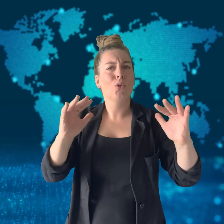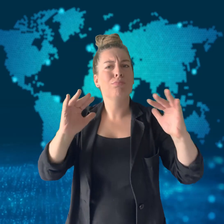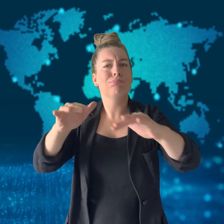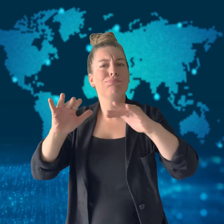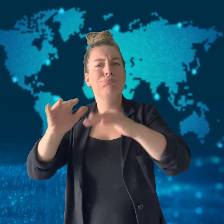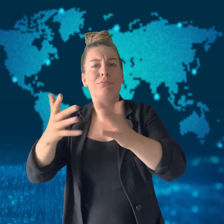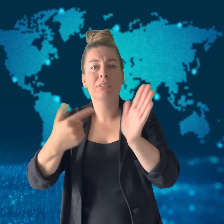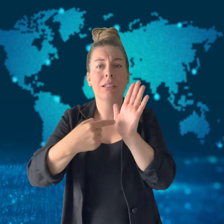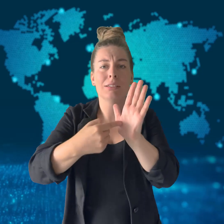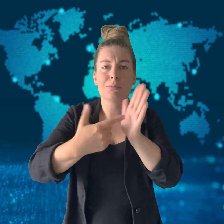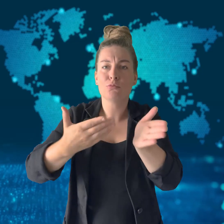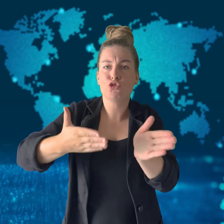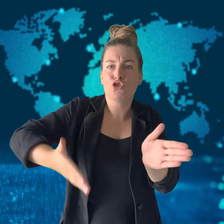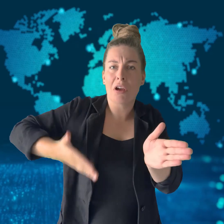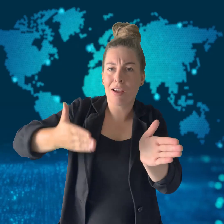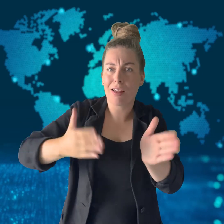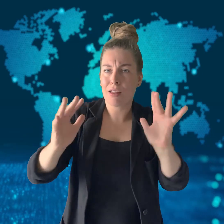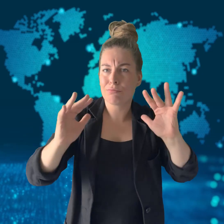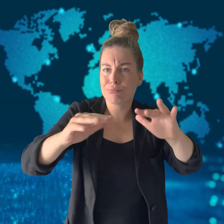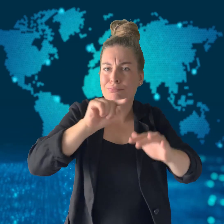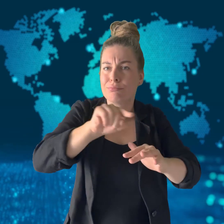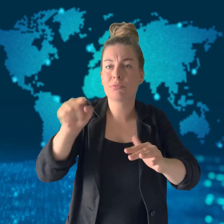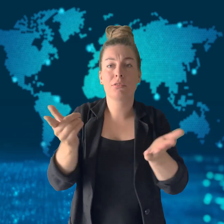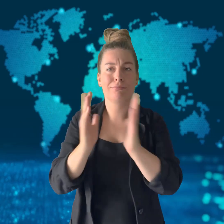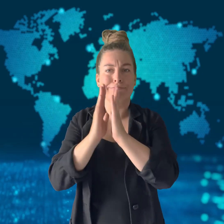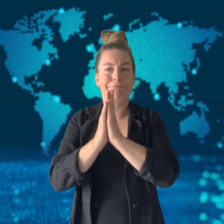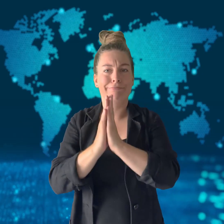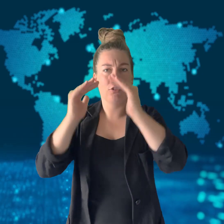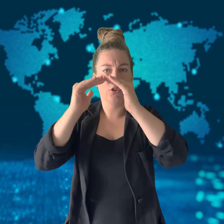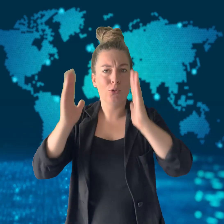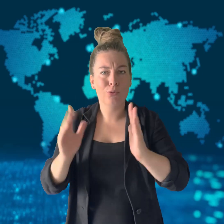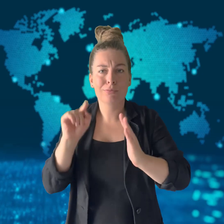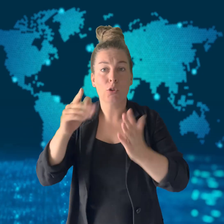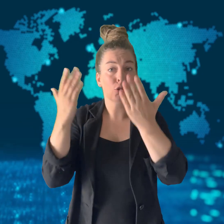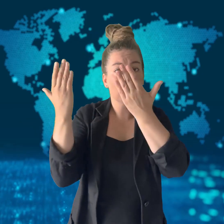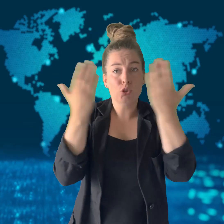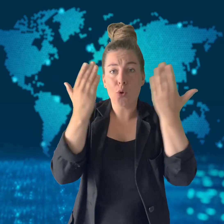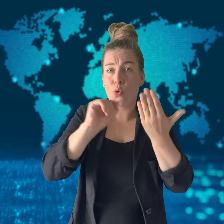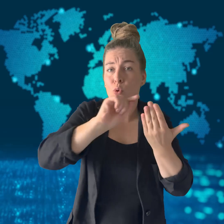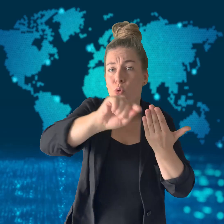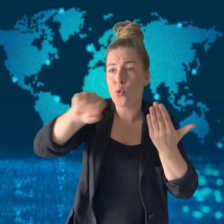schools, and theaters.